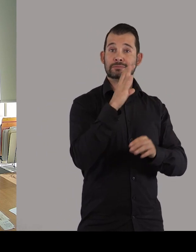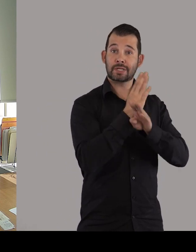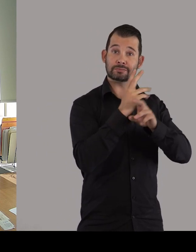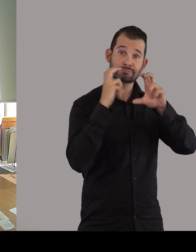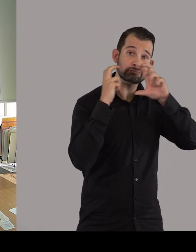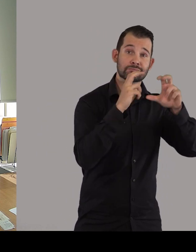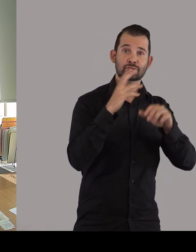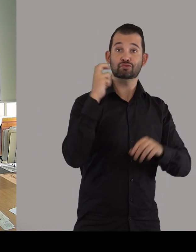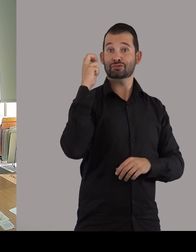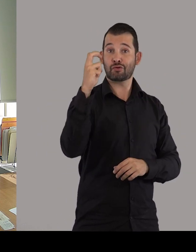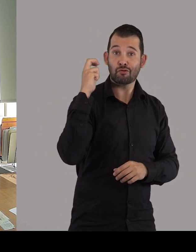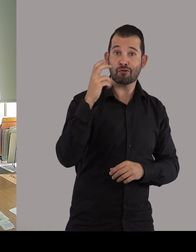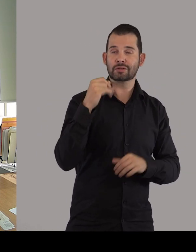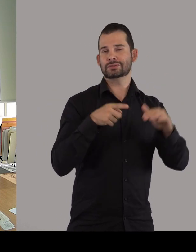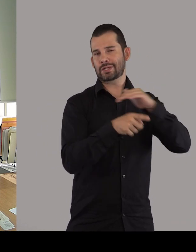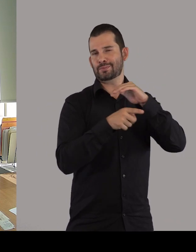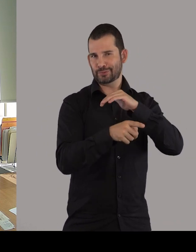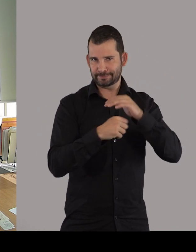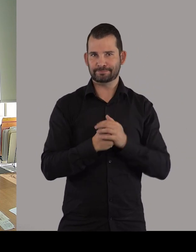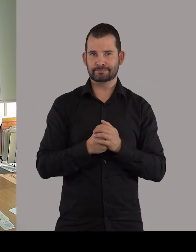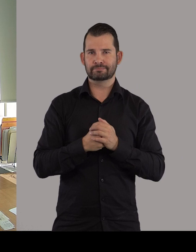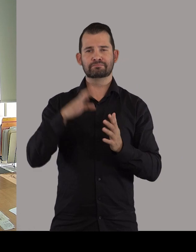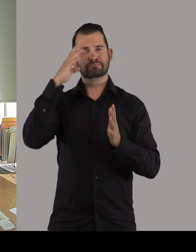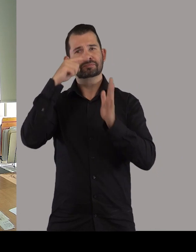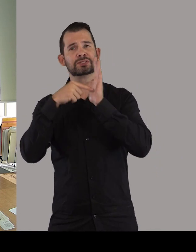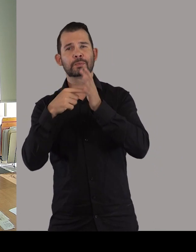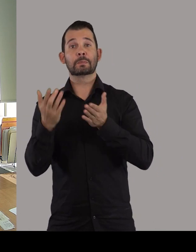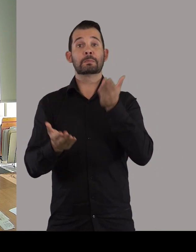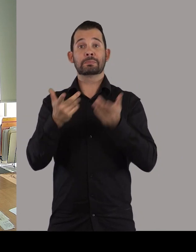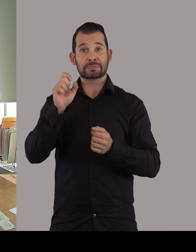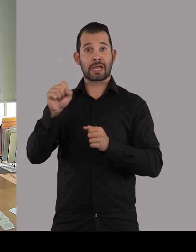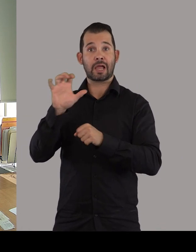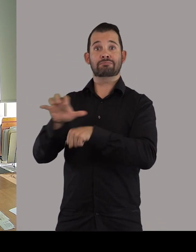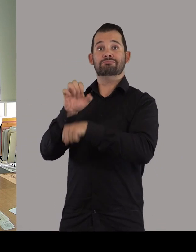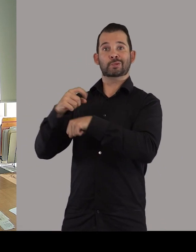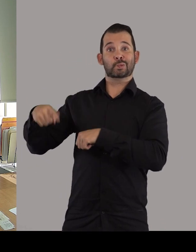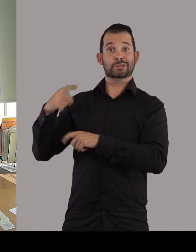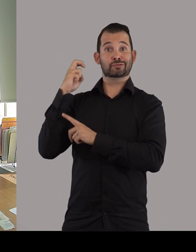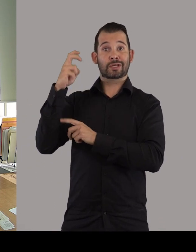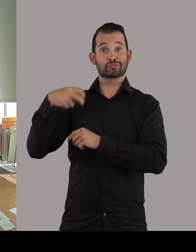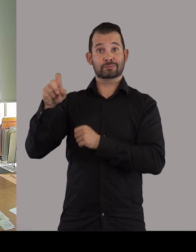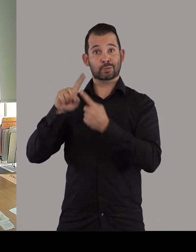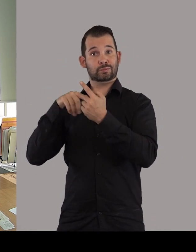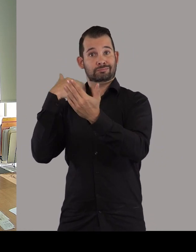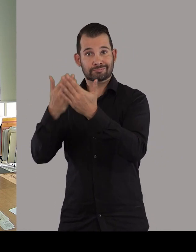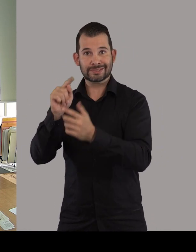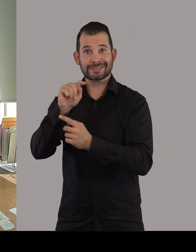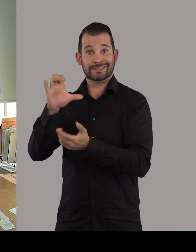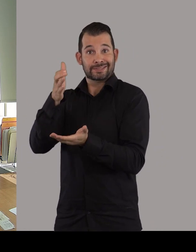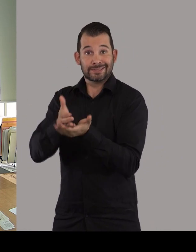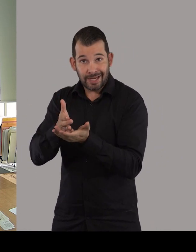streetcars, and subways. For example, you may be able to book a Wheel-Trans trip to a TTC stop,